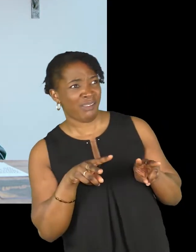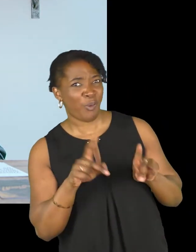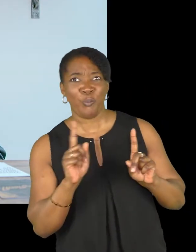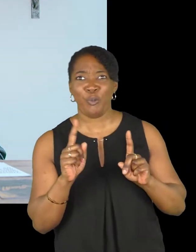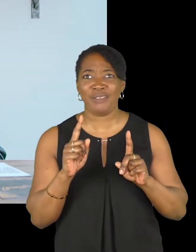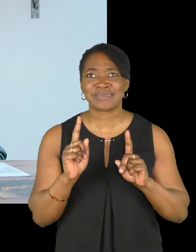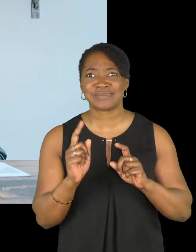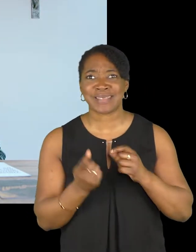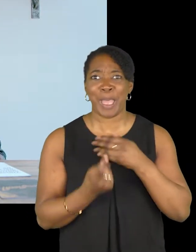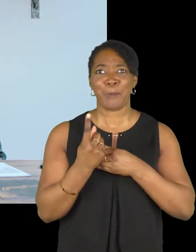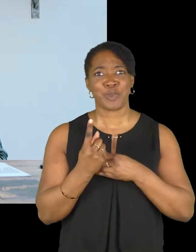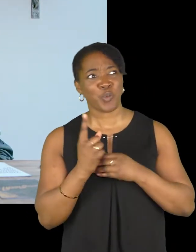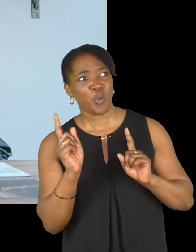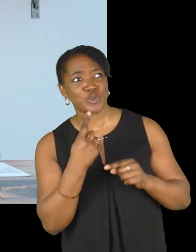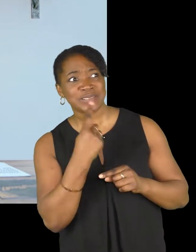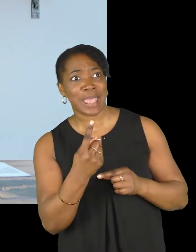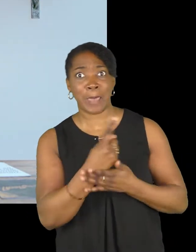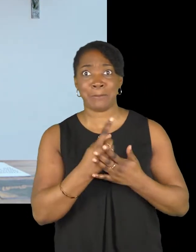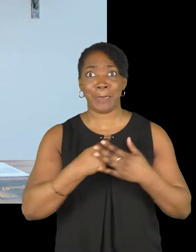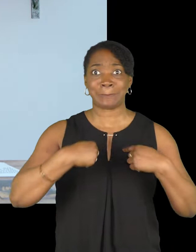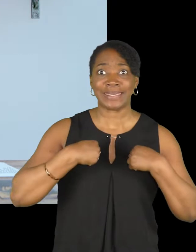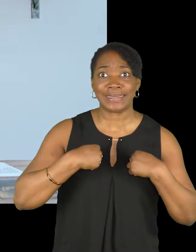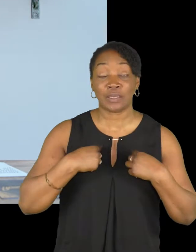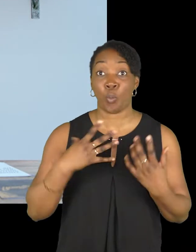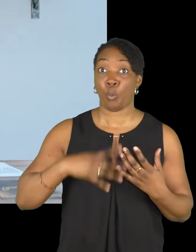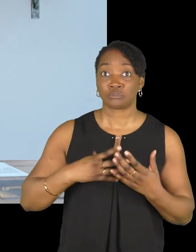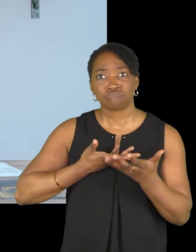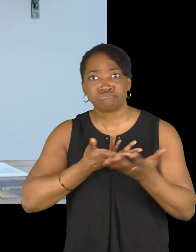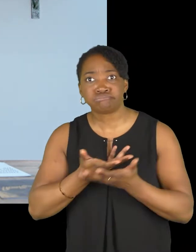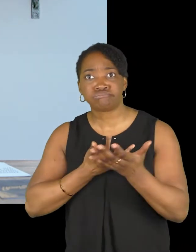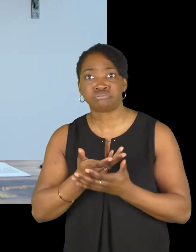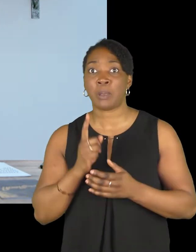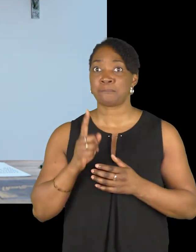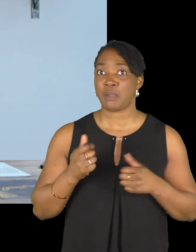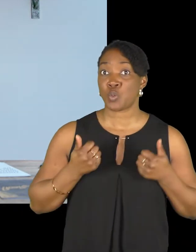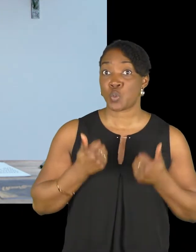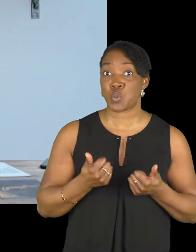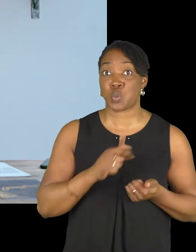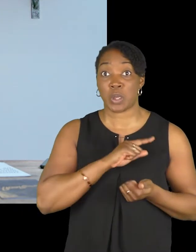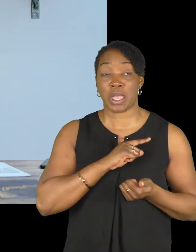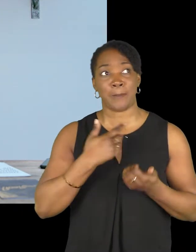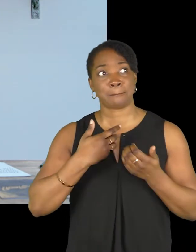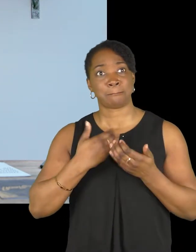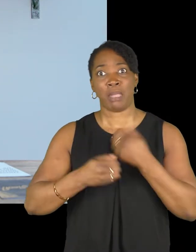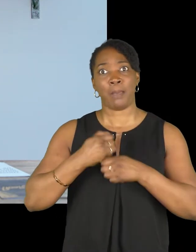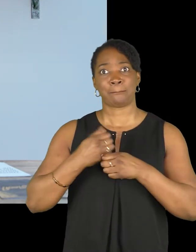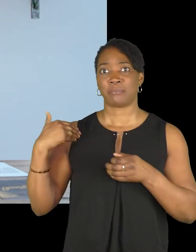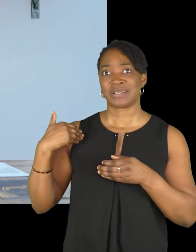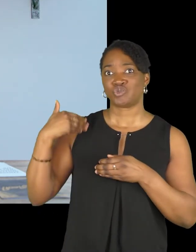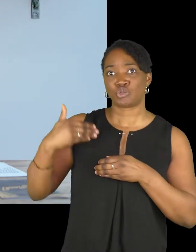and I guess they were just like, what, what is happening, what's being said about us, you know, and wanting to kind of have this conversation. But what was great was that it became this really